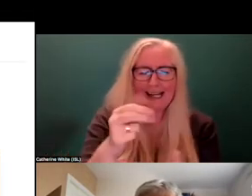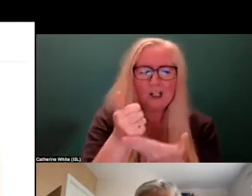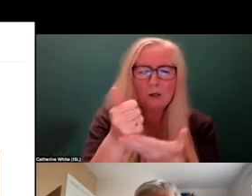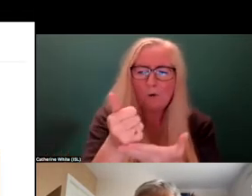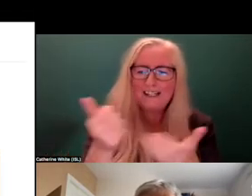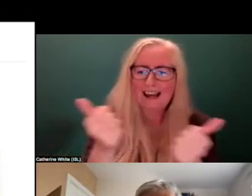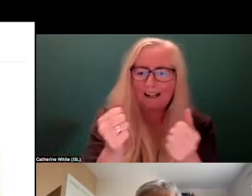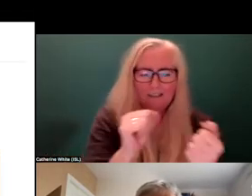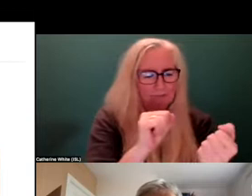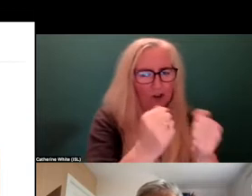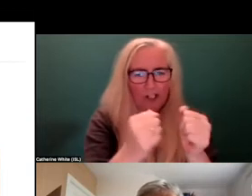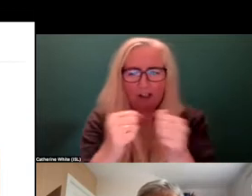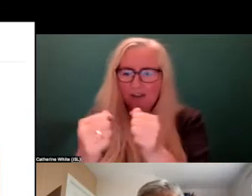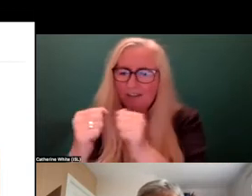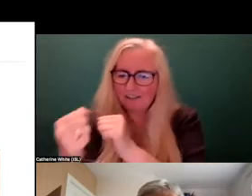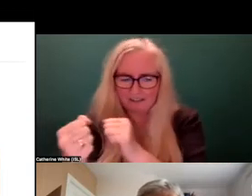the kind of change we envisage here.